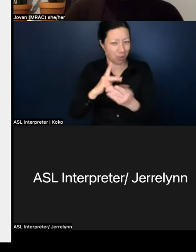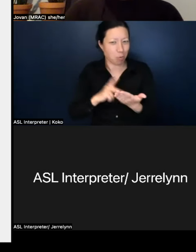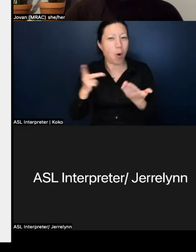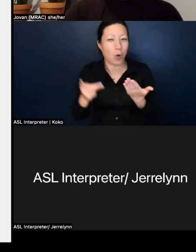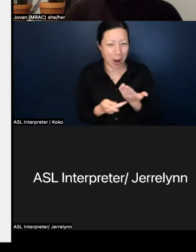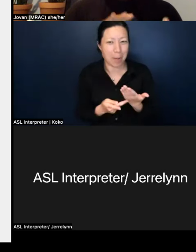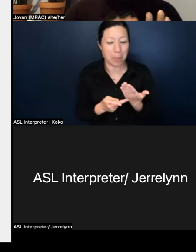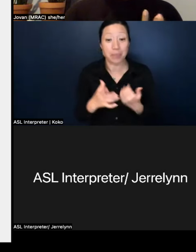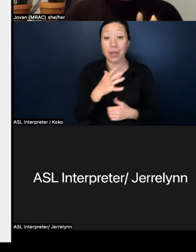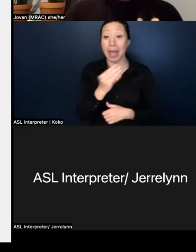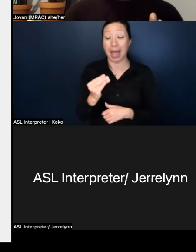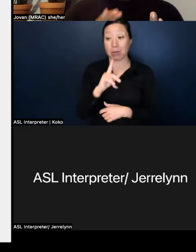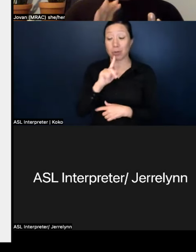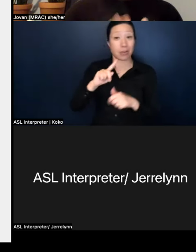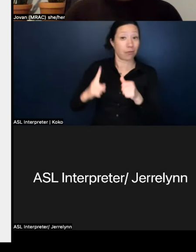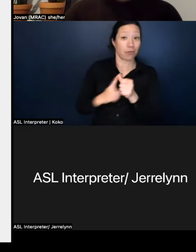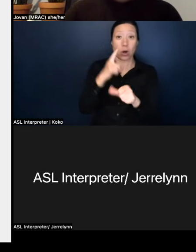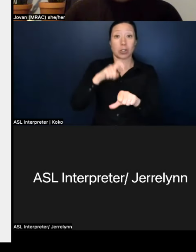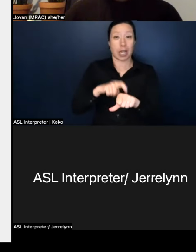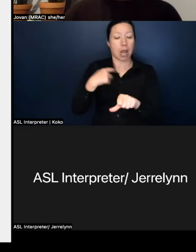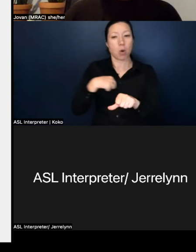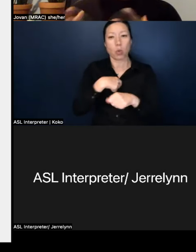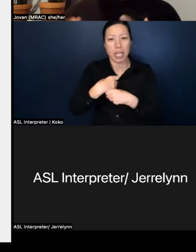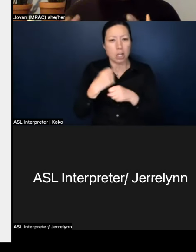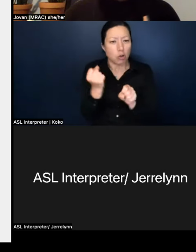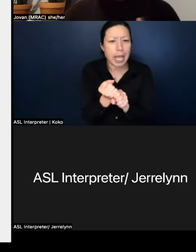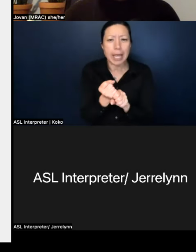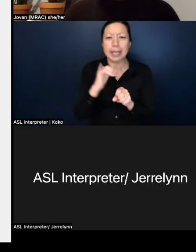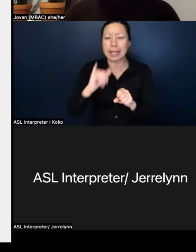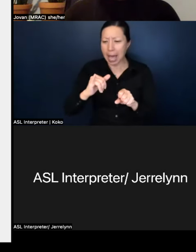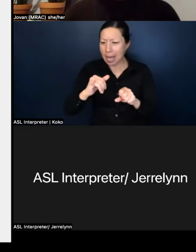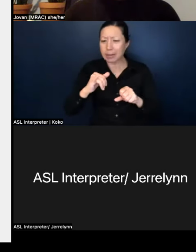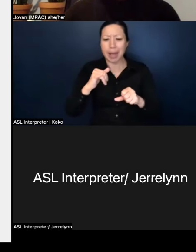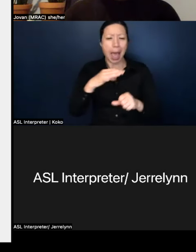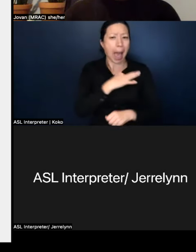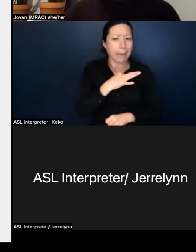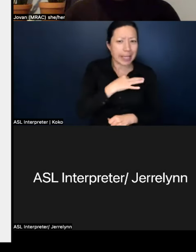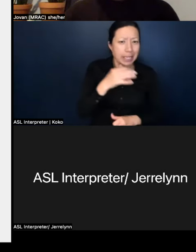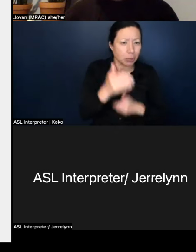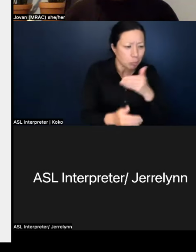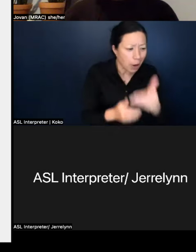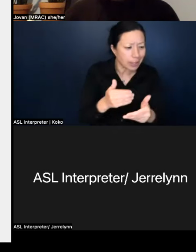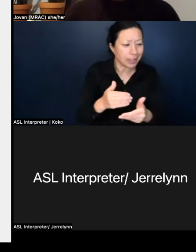creating this application process, decision-making process. There's a lot of things that are new that we're trying out.